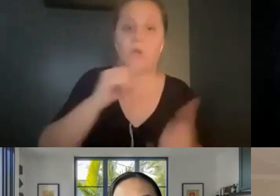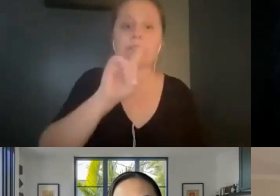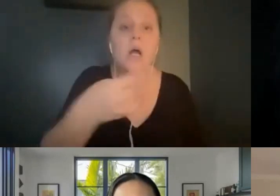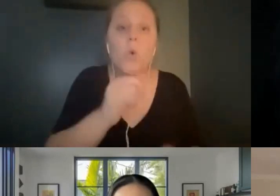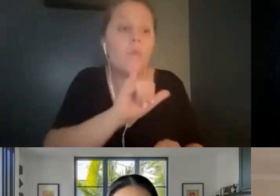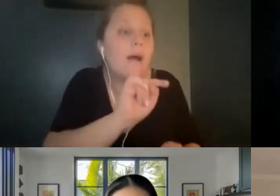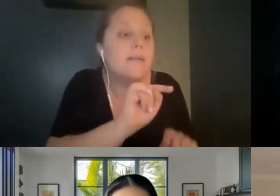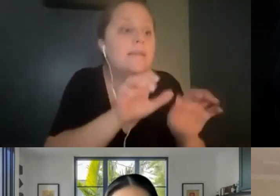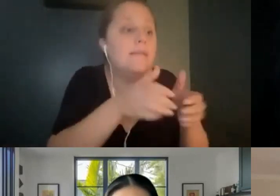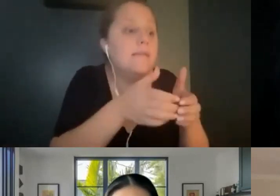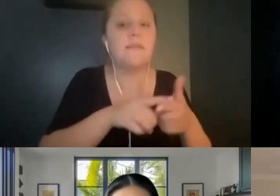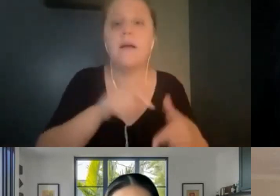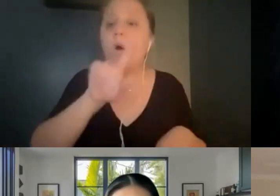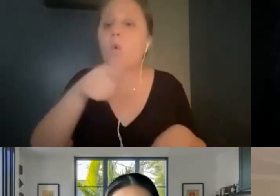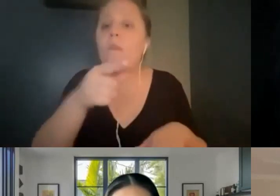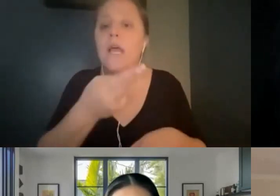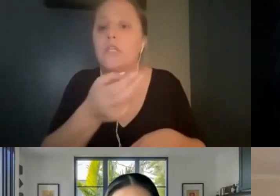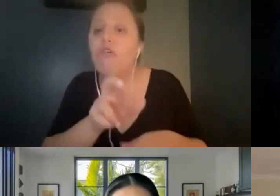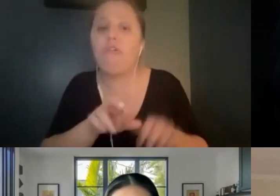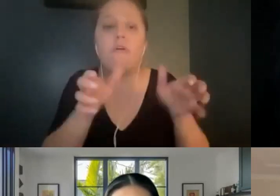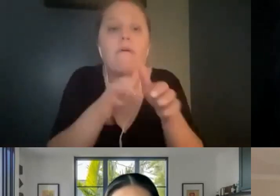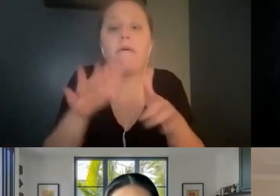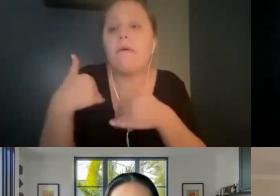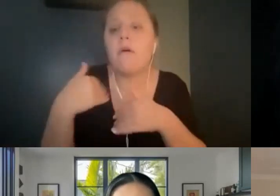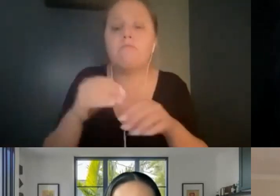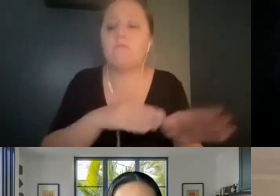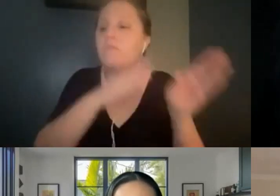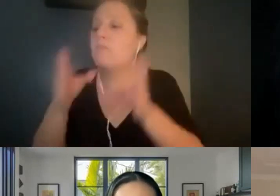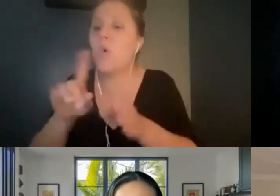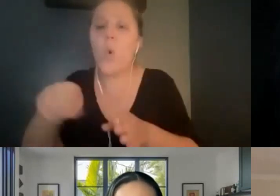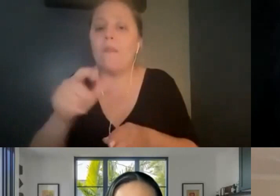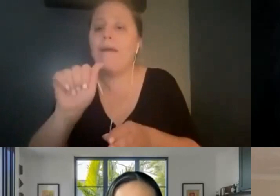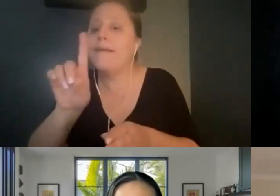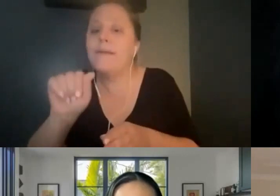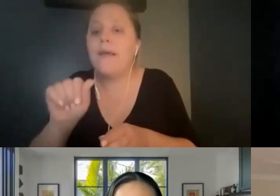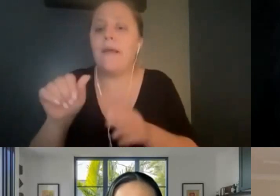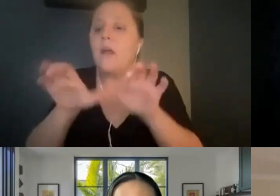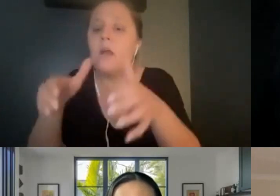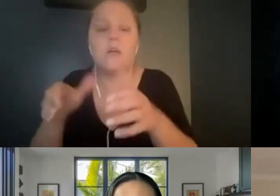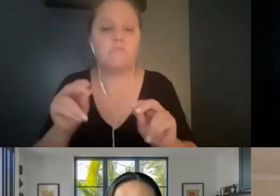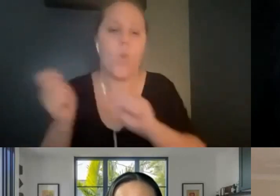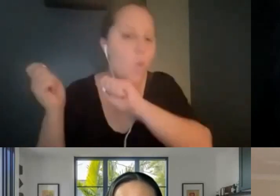It doesn't belong only with HR. It doesn't only belong with an ADA officer.